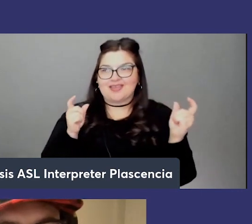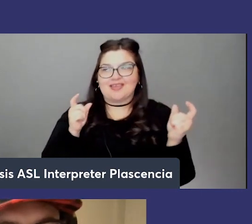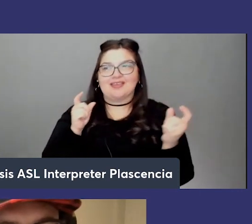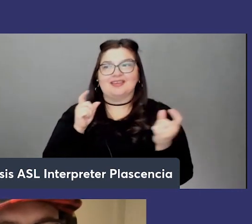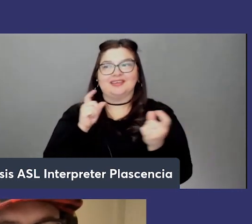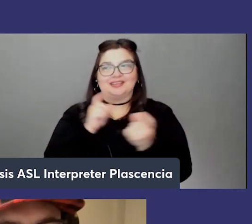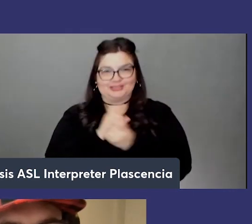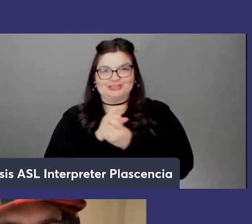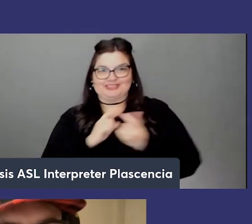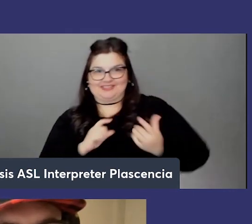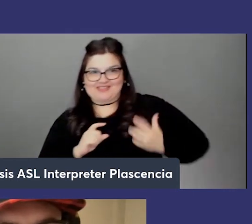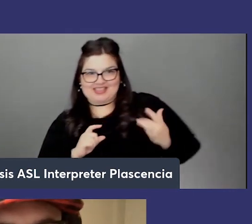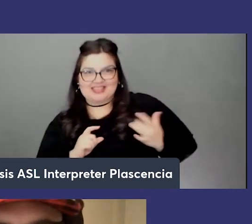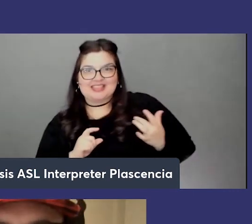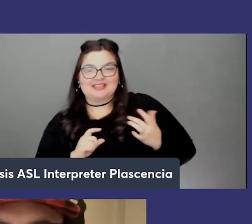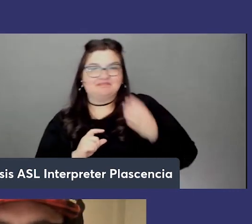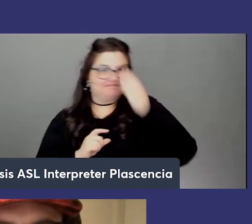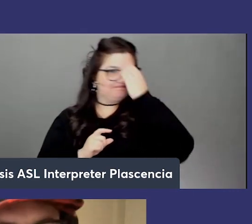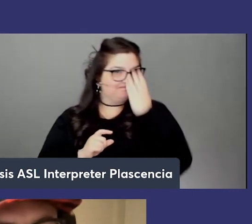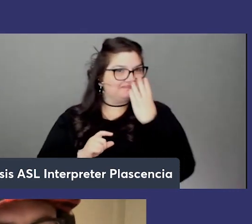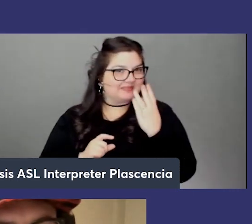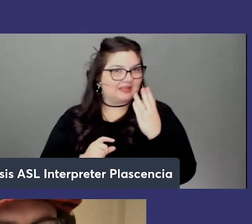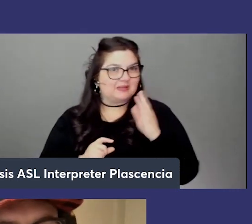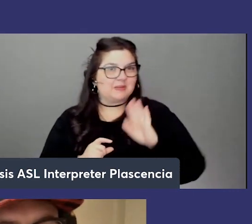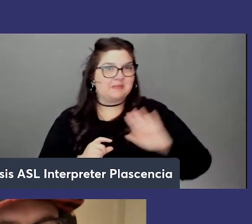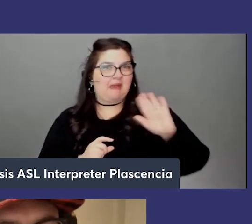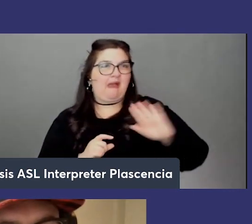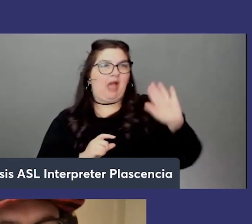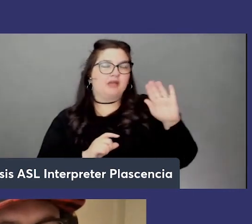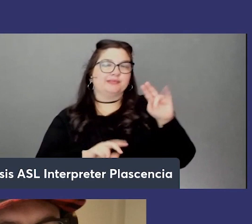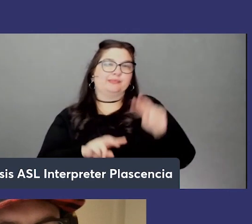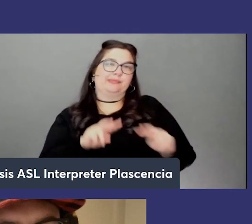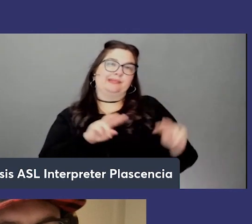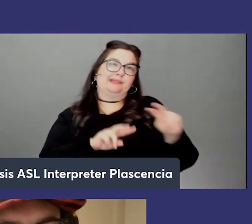In the past, monitoring was a job of the IT,